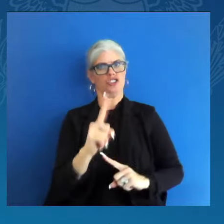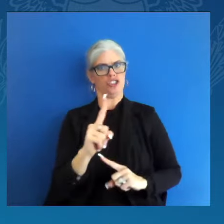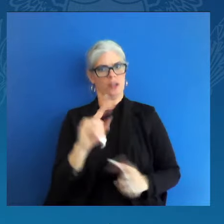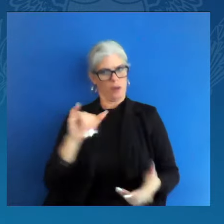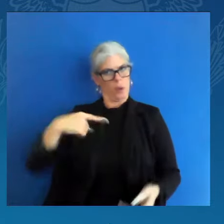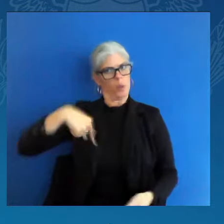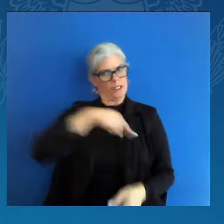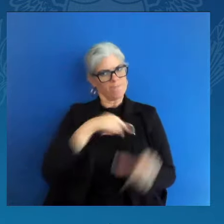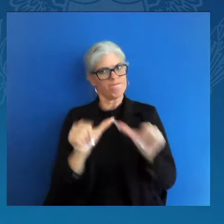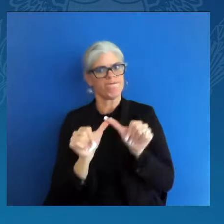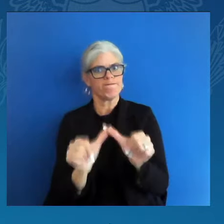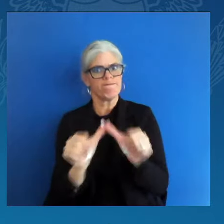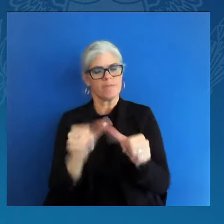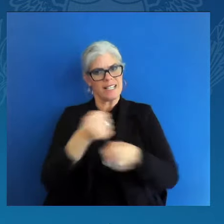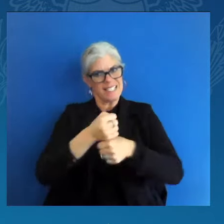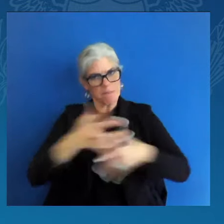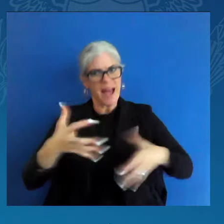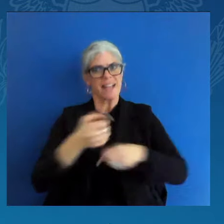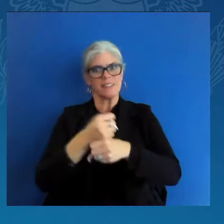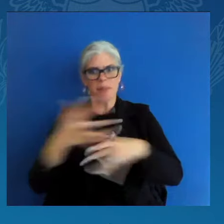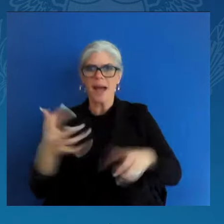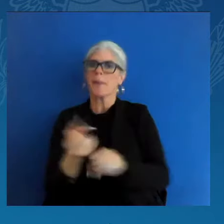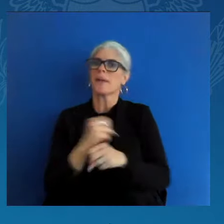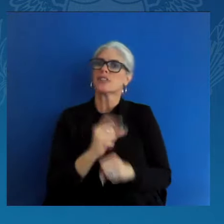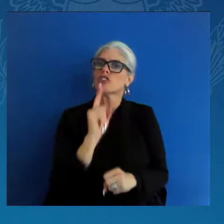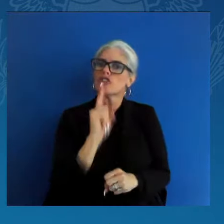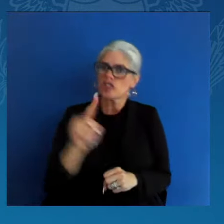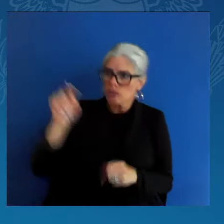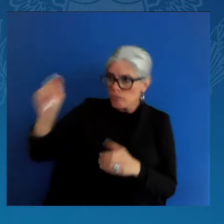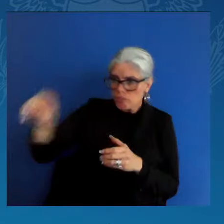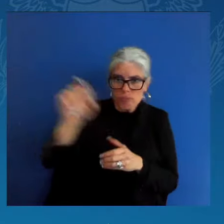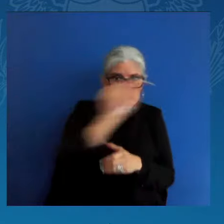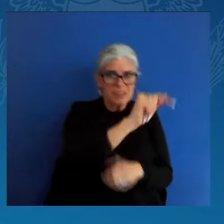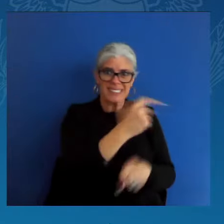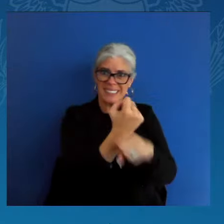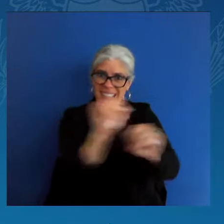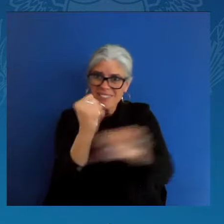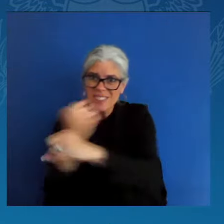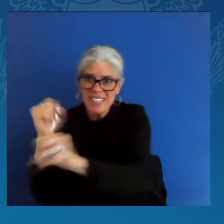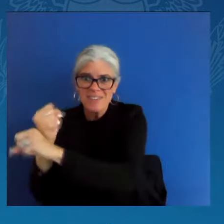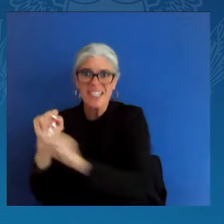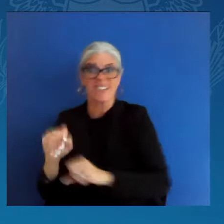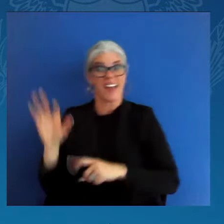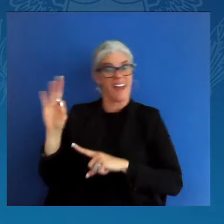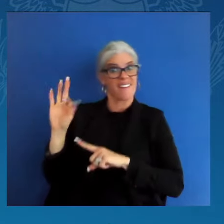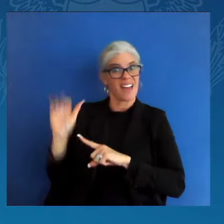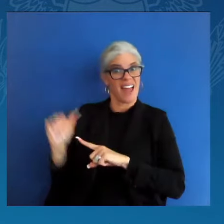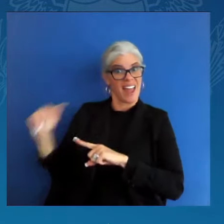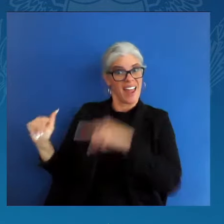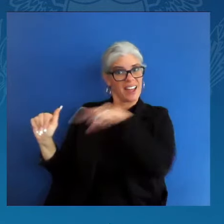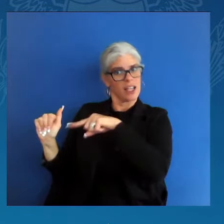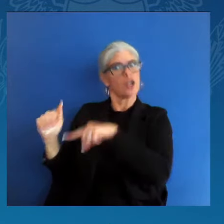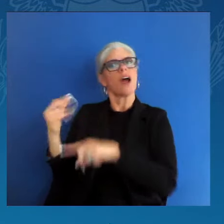FAA is also leveraging partners with our international peers to develop a multilateral forum. This will be a place where we collaborate